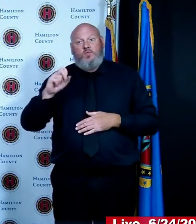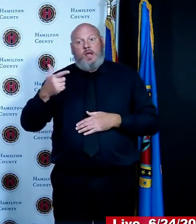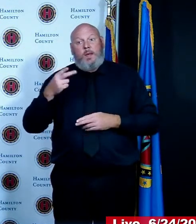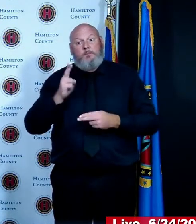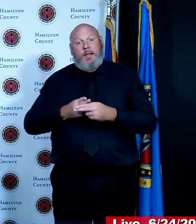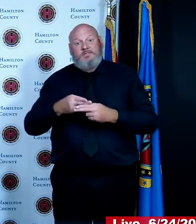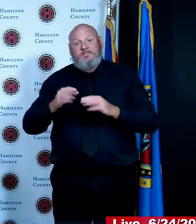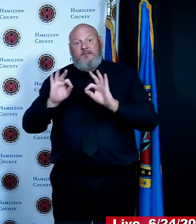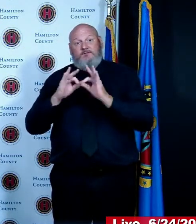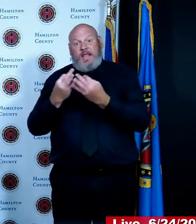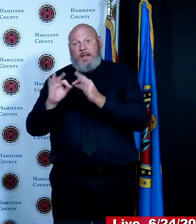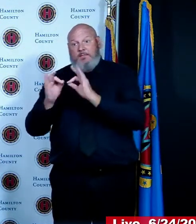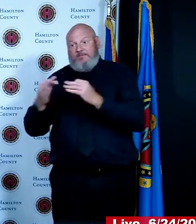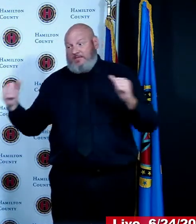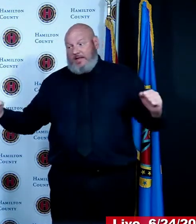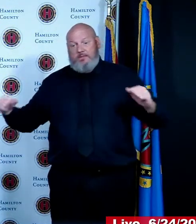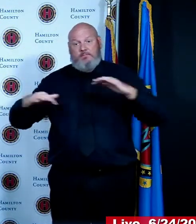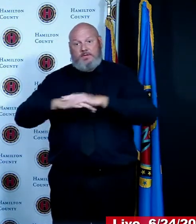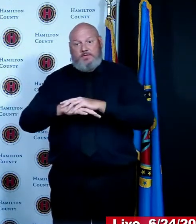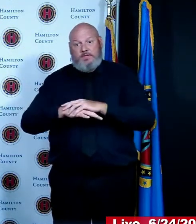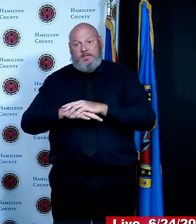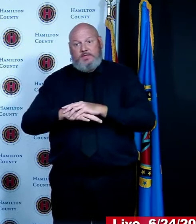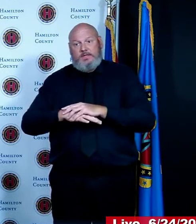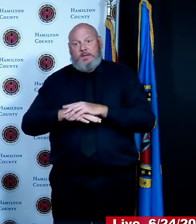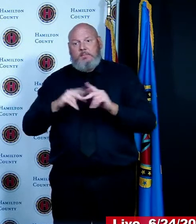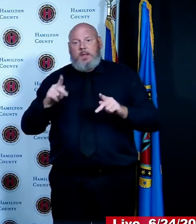have gotten lax it's not time for that right it's time to buckle under and